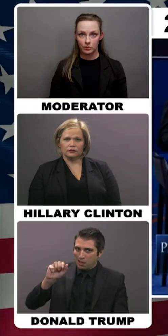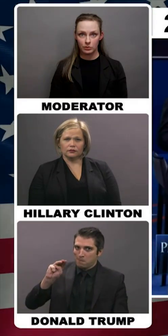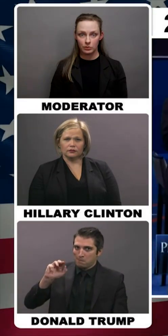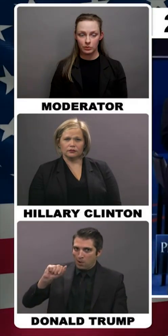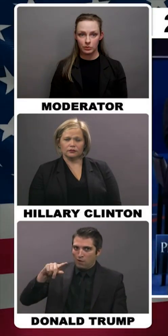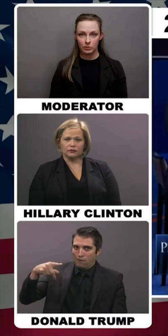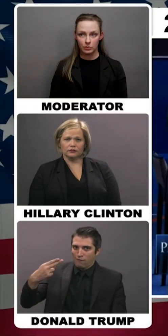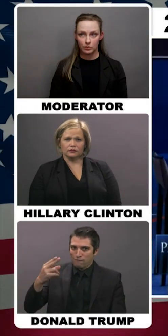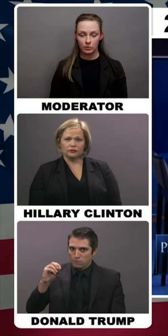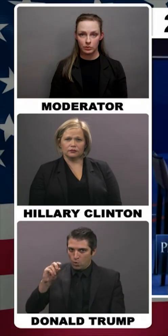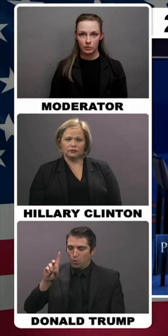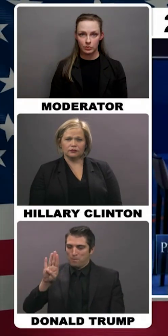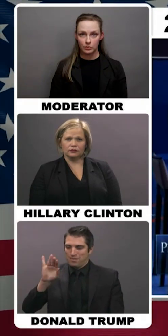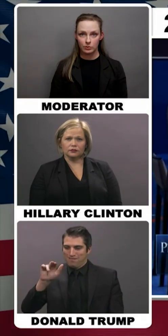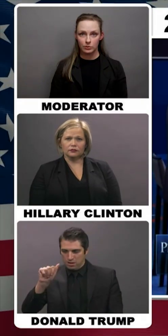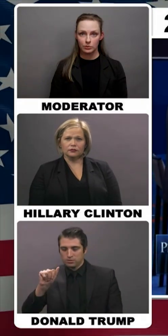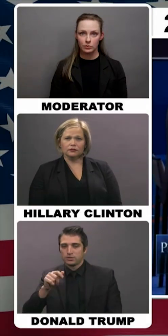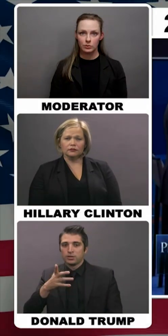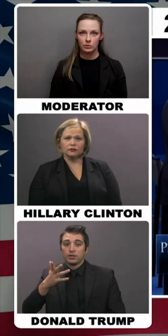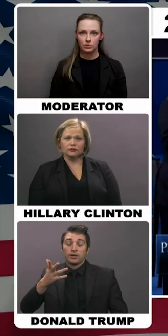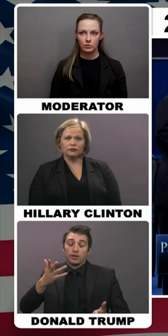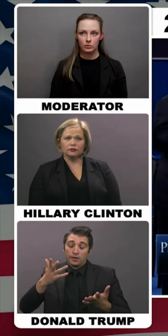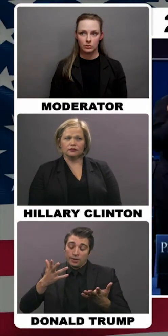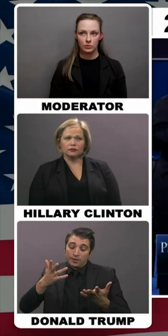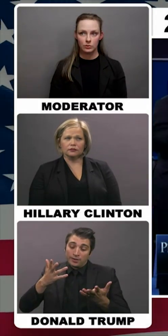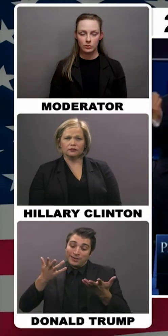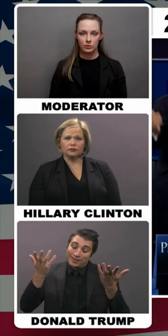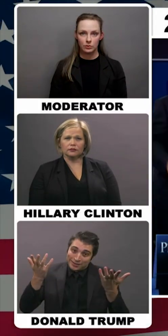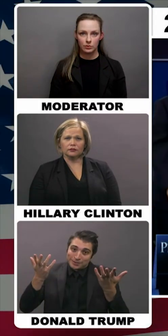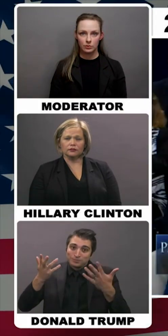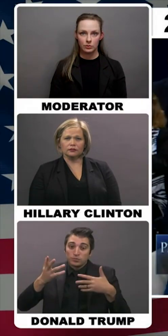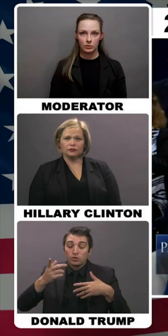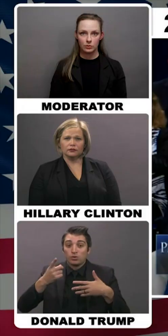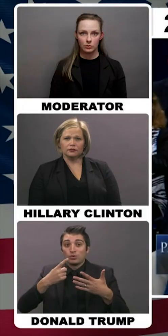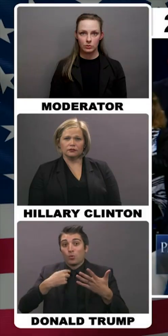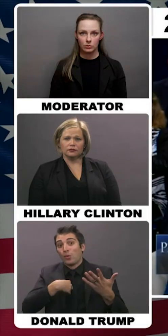or not, and we can be very politically correct, but whether we like it or not, there is a problem.